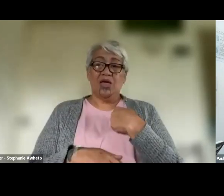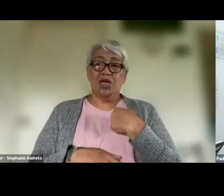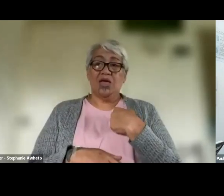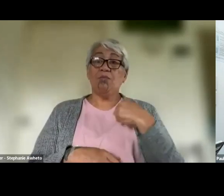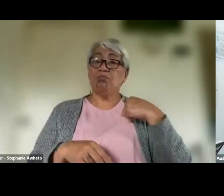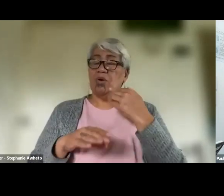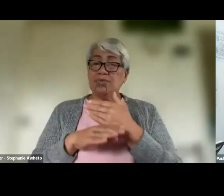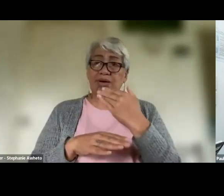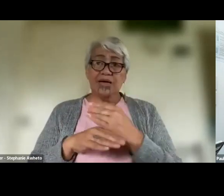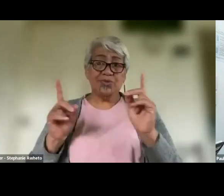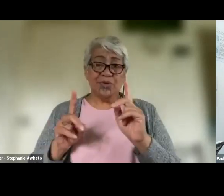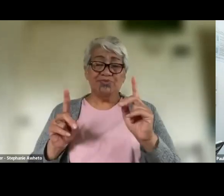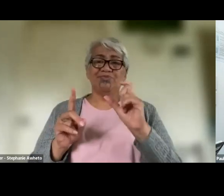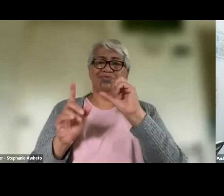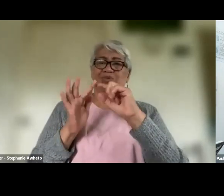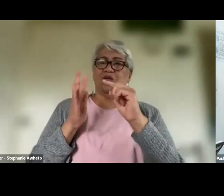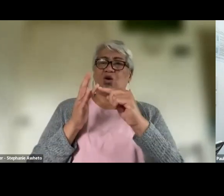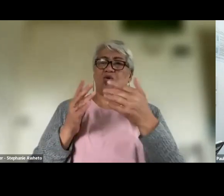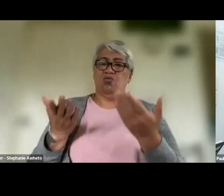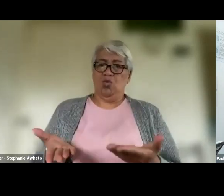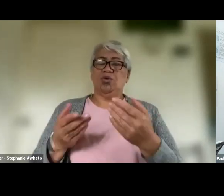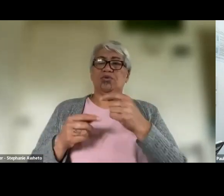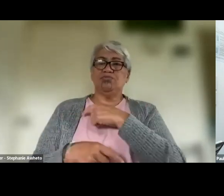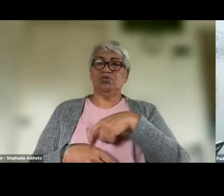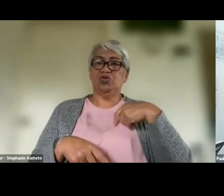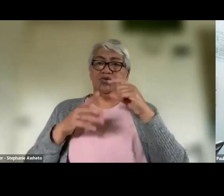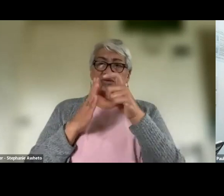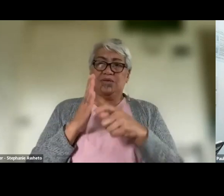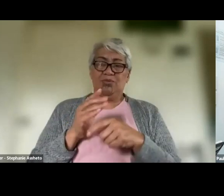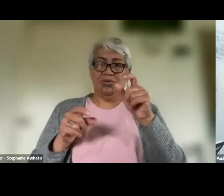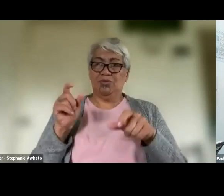he Tumaki mō Whaikaha - the Ministry of Disabled People.